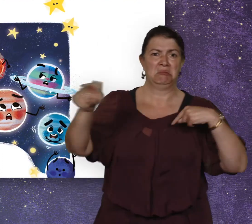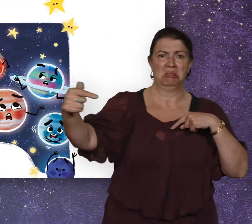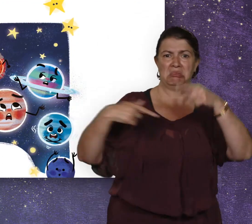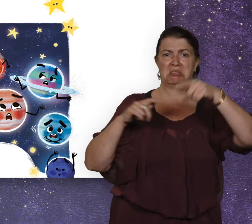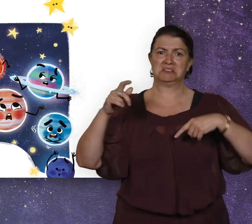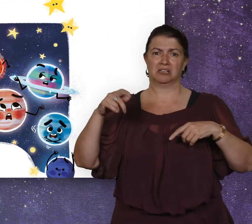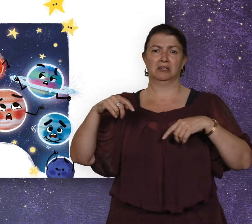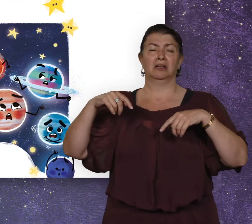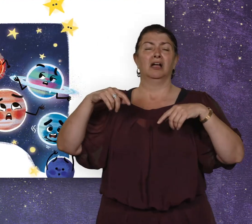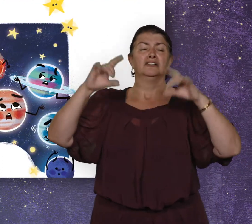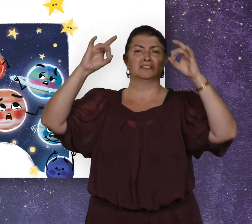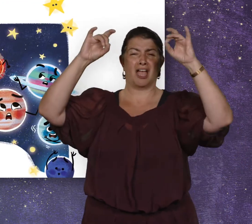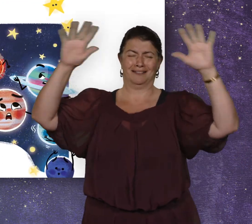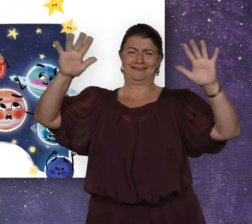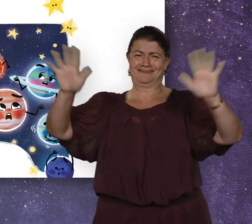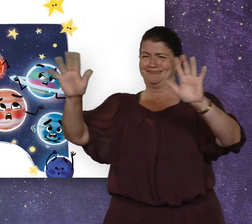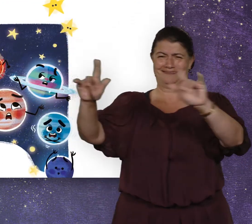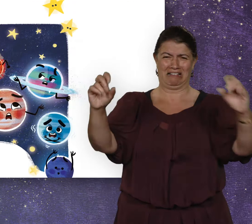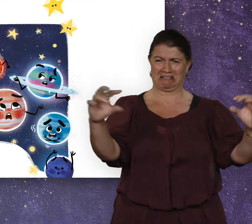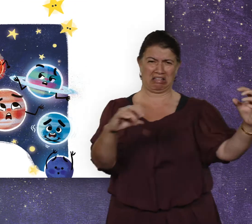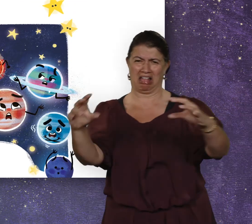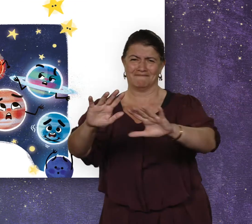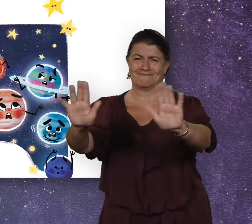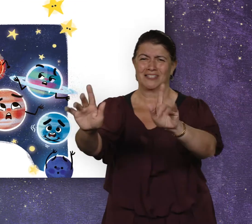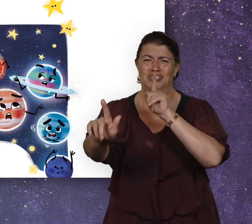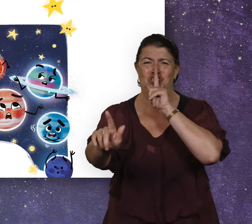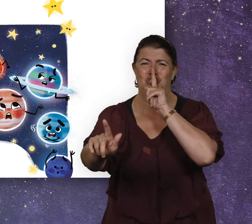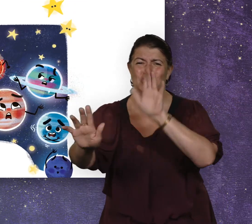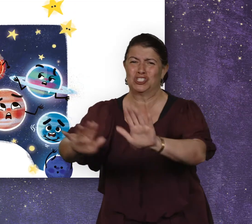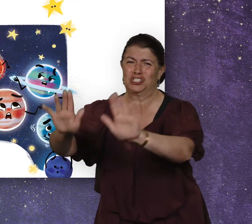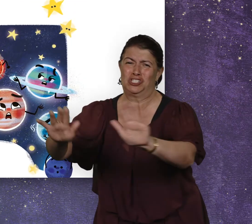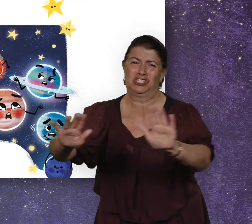while the stars muttered, Sssshhh! Youíre so loud we might BURST!